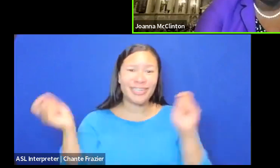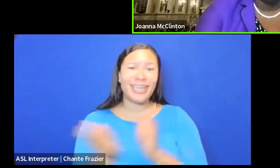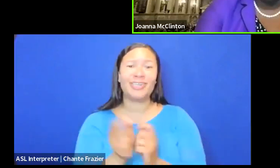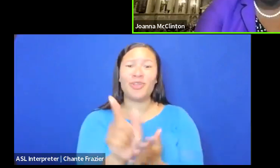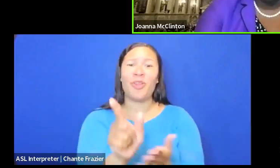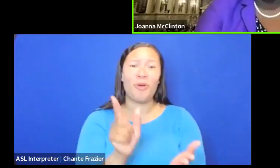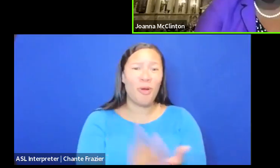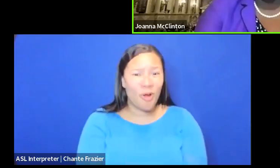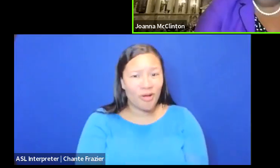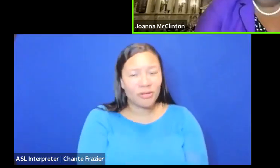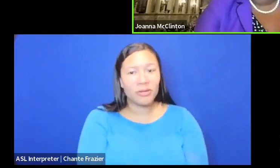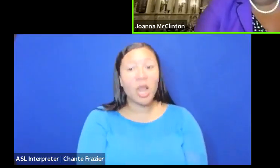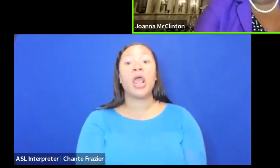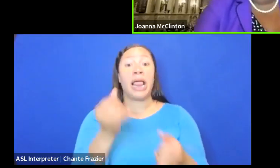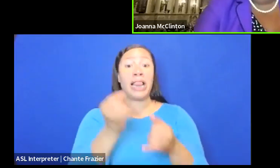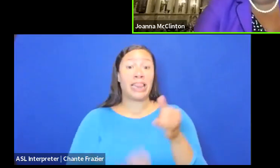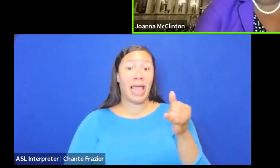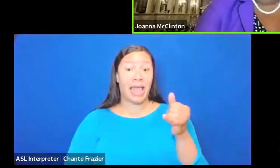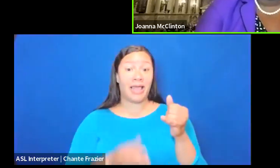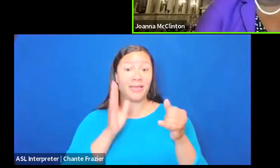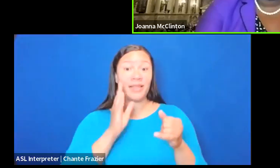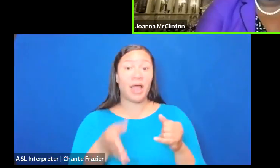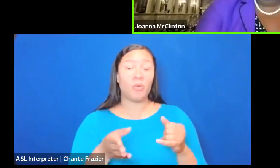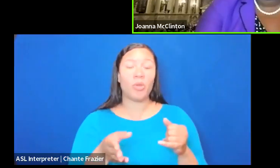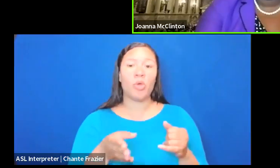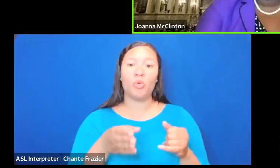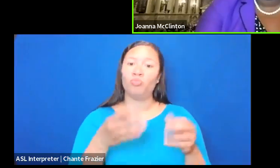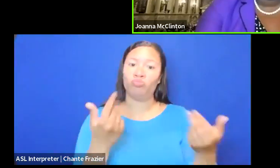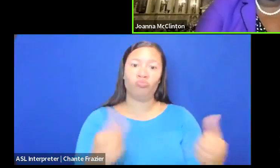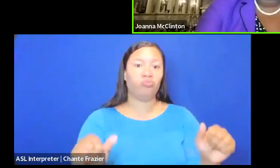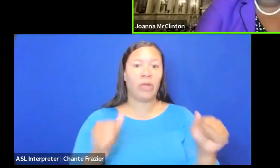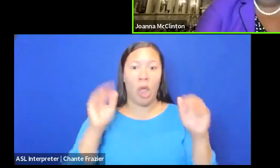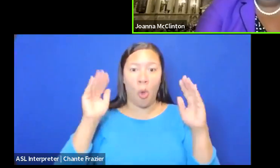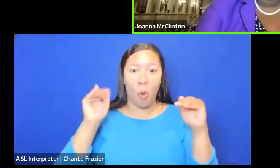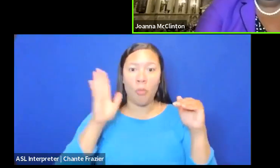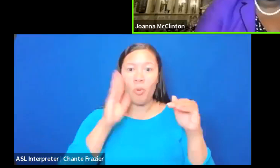speaking)